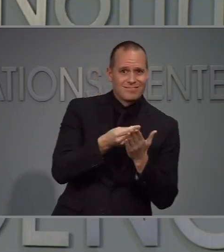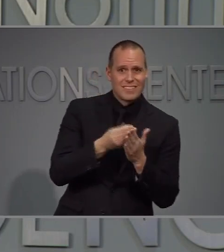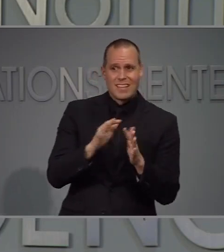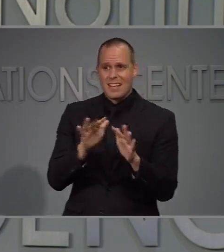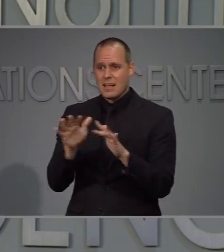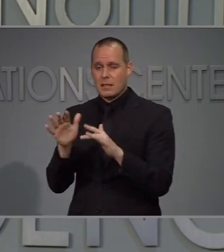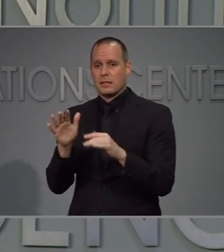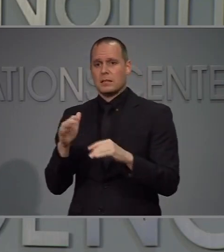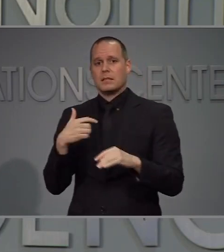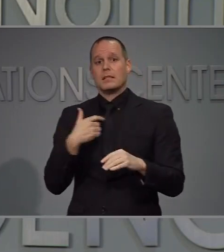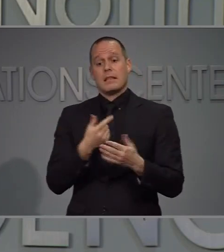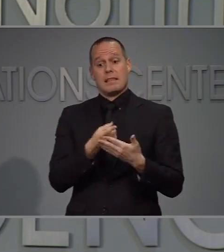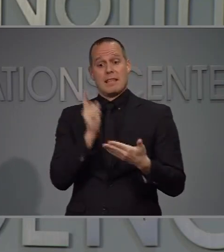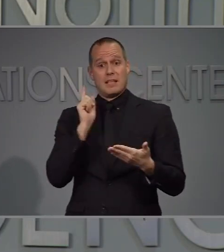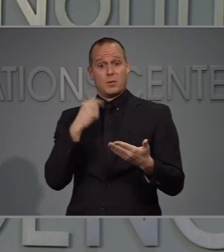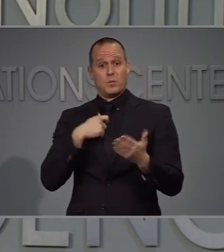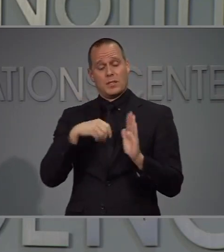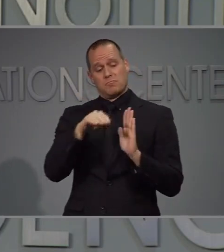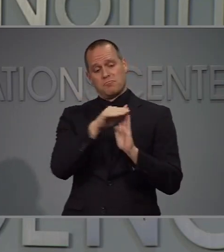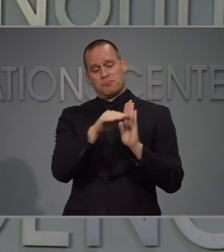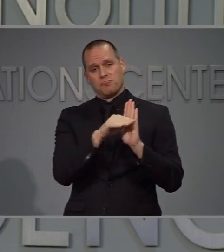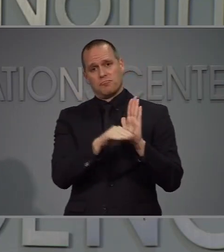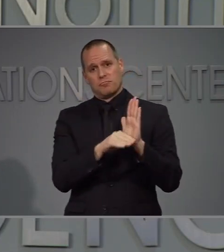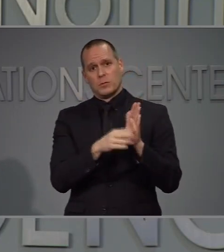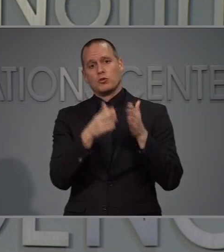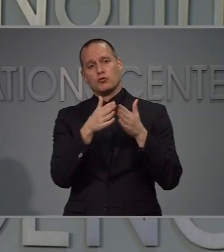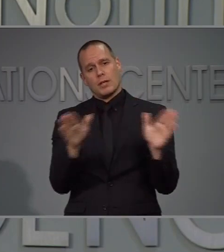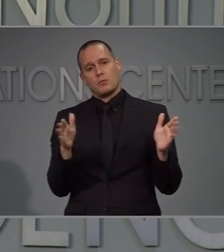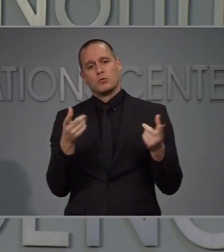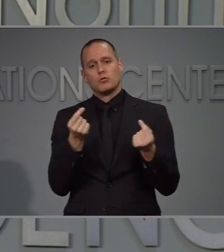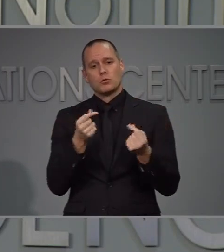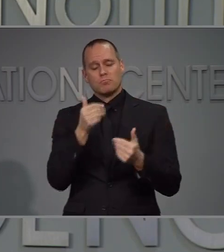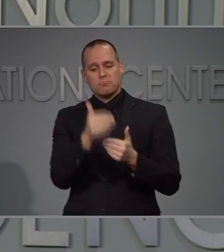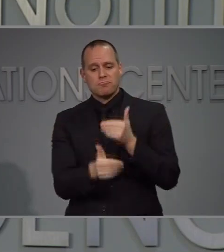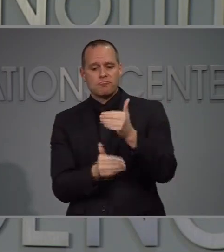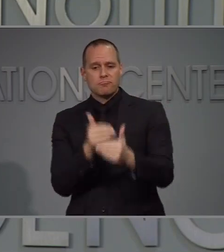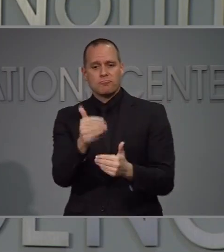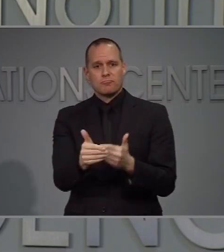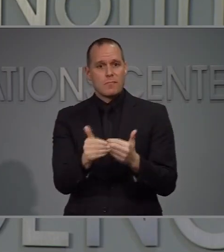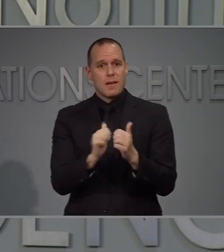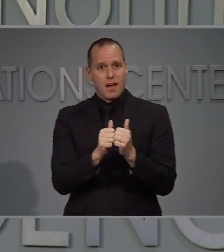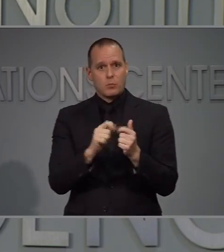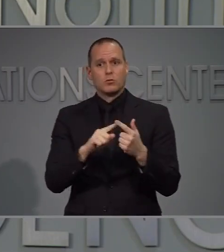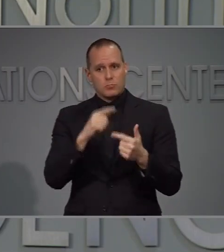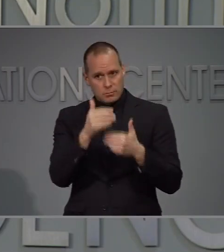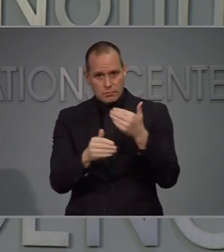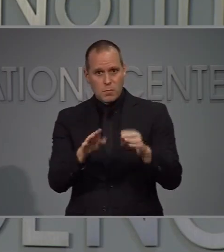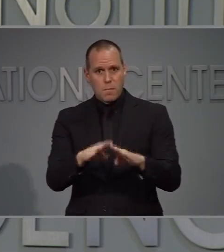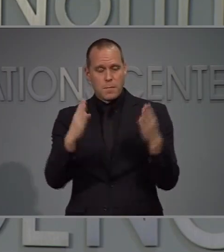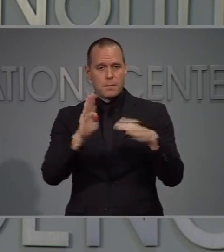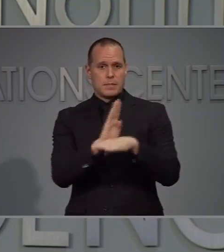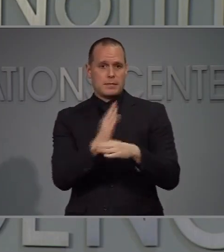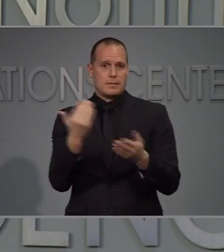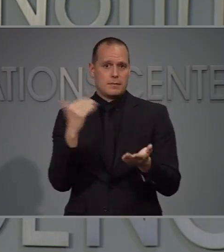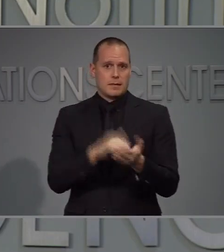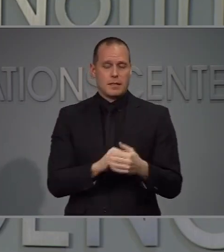BUT BECAUSE THIS VIRUS HAS HURT SO MANY PEOPLE ECONOMICALLY. WE LAID OUT SOME